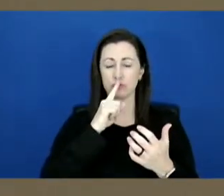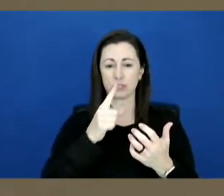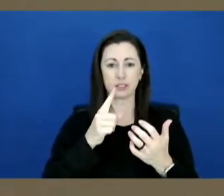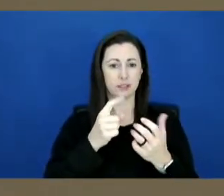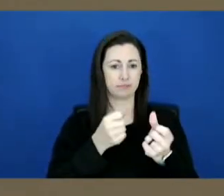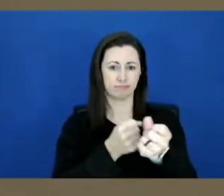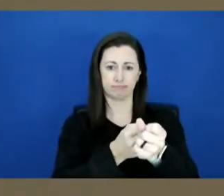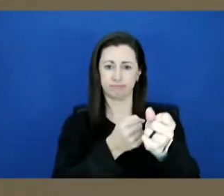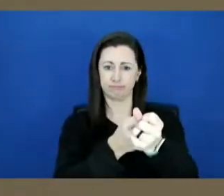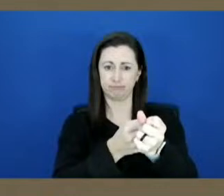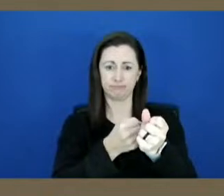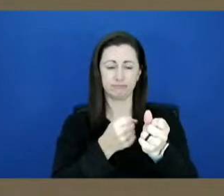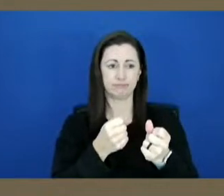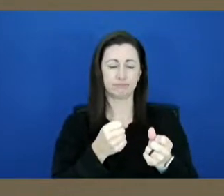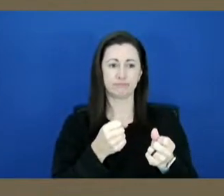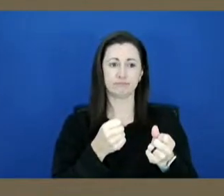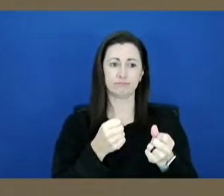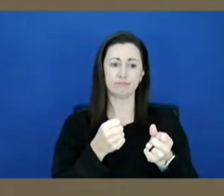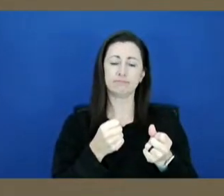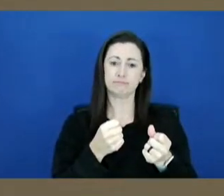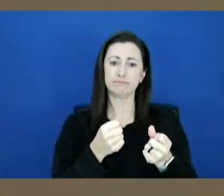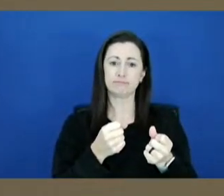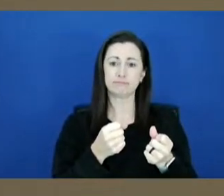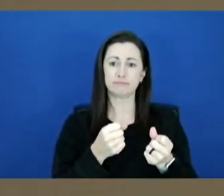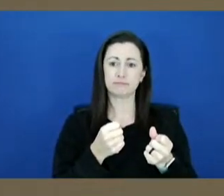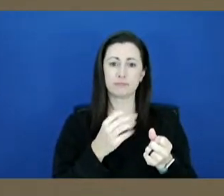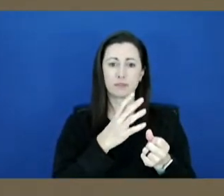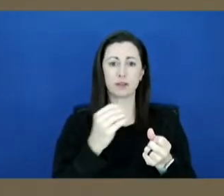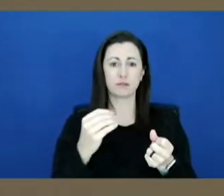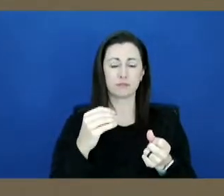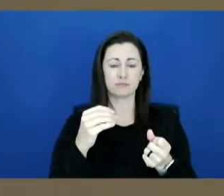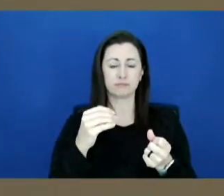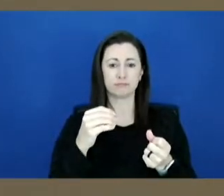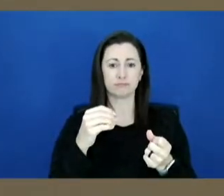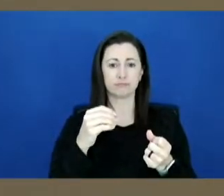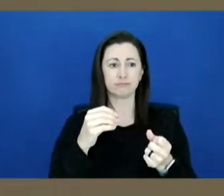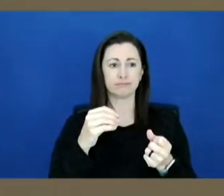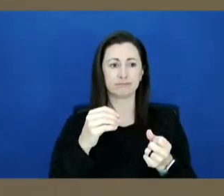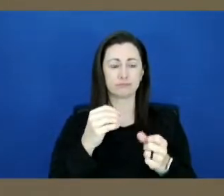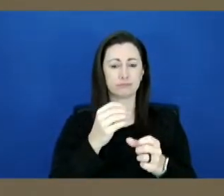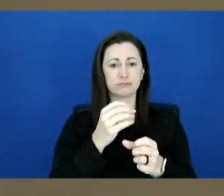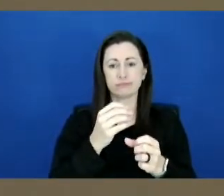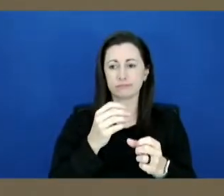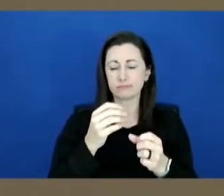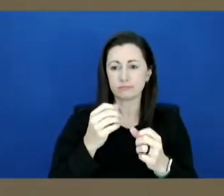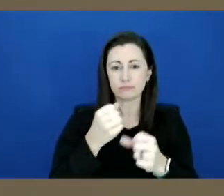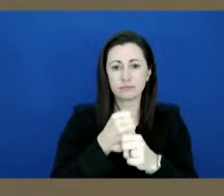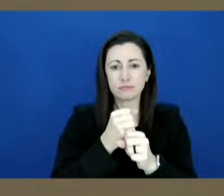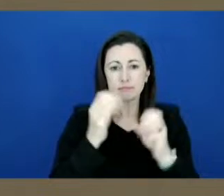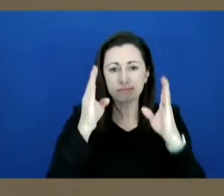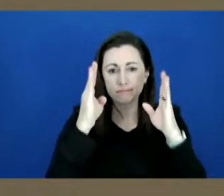AND I JUST REALLY WANT TO LIFT